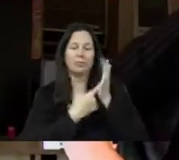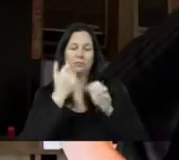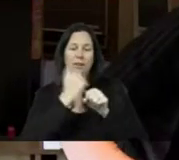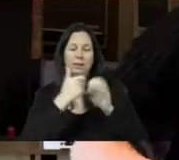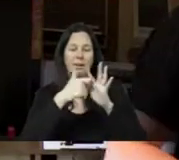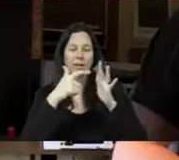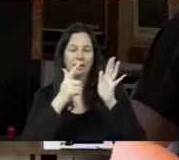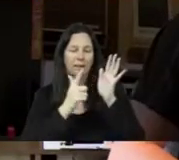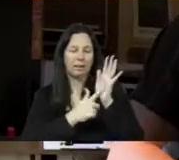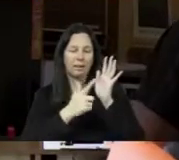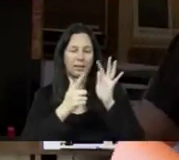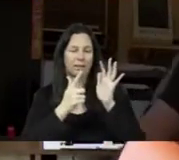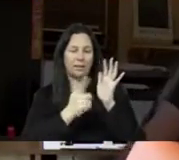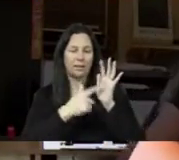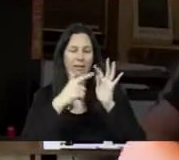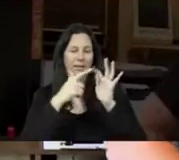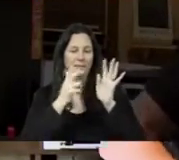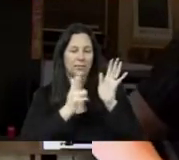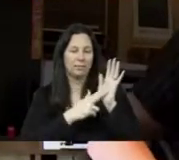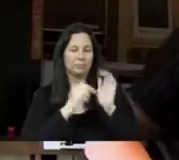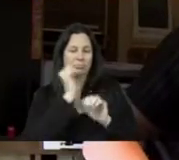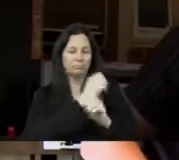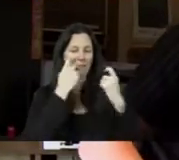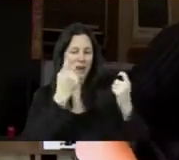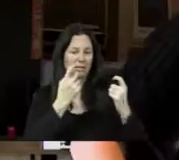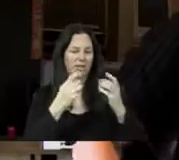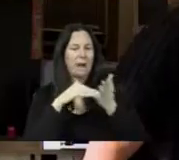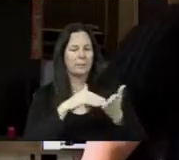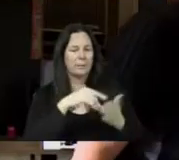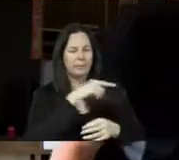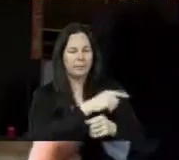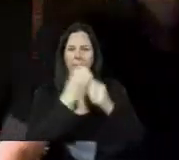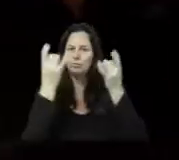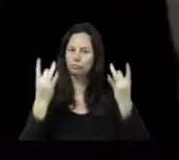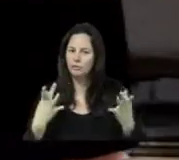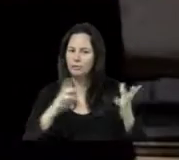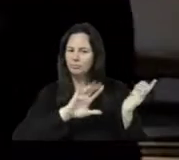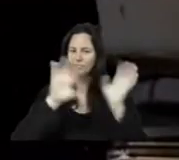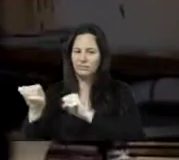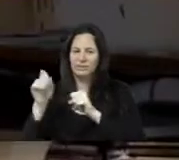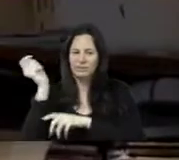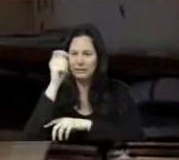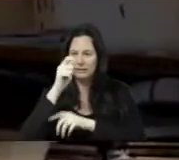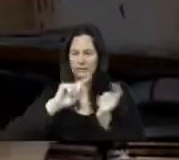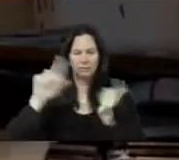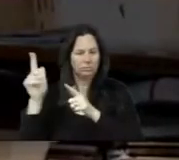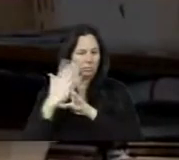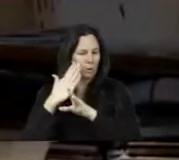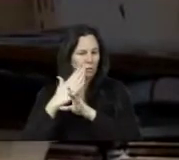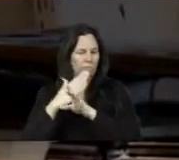is helping him to get ready to catch a taxi to work. It should be easy, but all too often, Greg can't get what he needs.